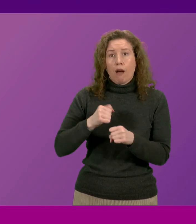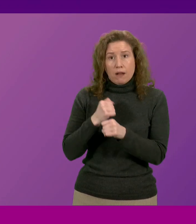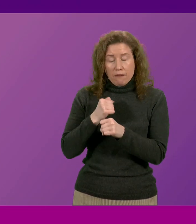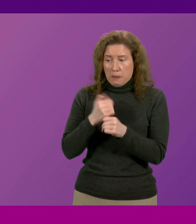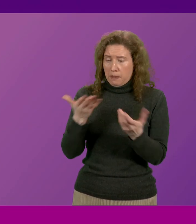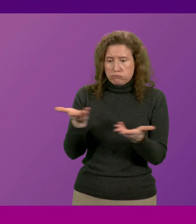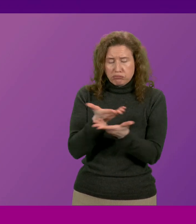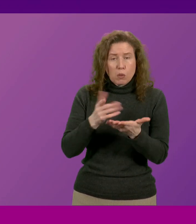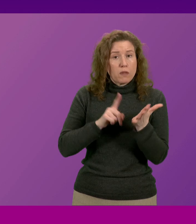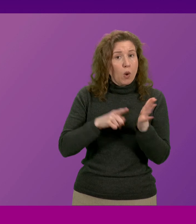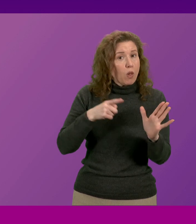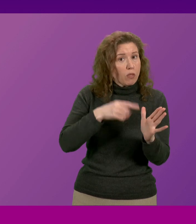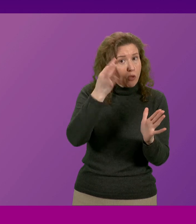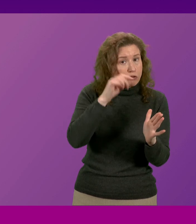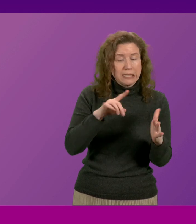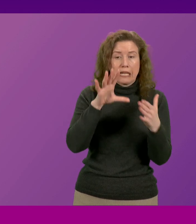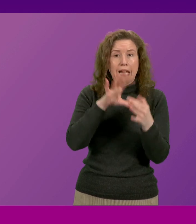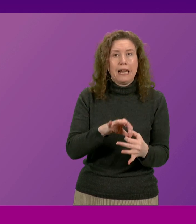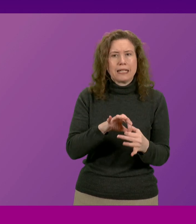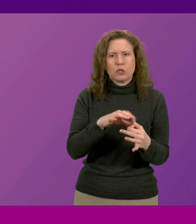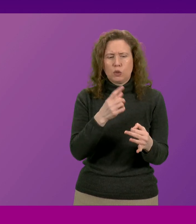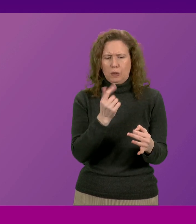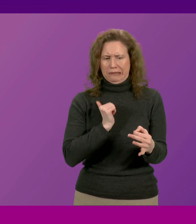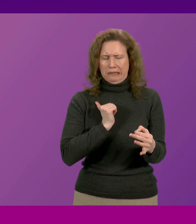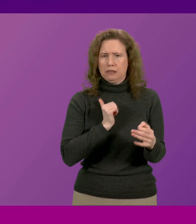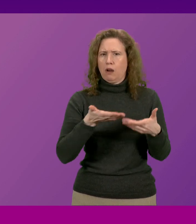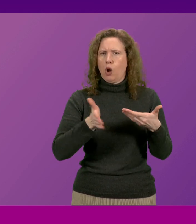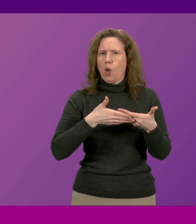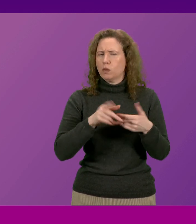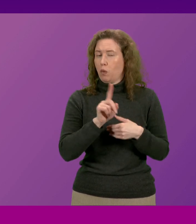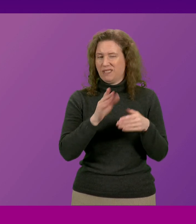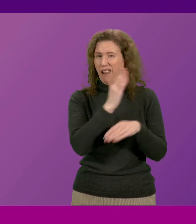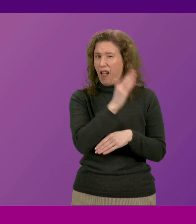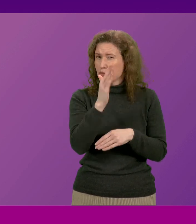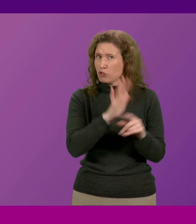authorities regarding the reported impending closure of library facilities across Scotland.